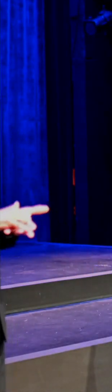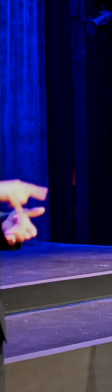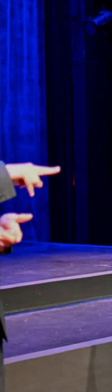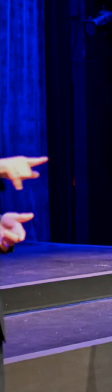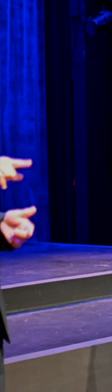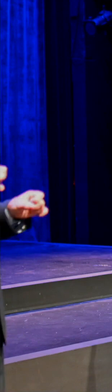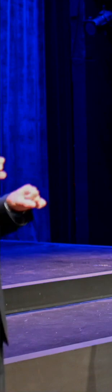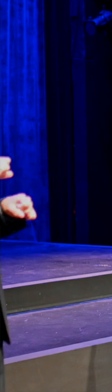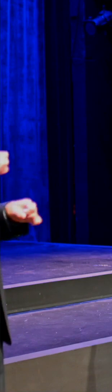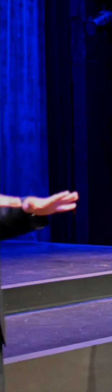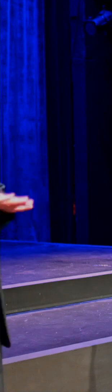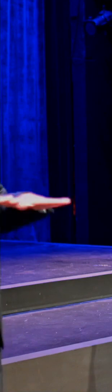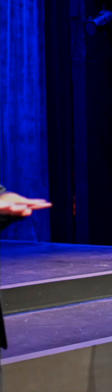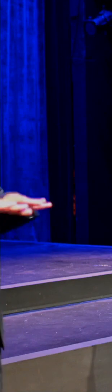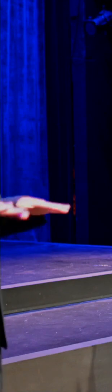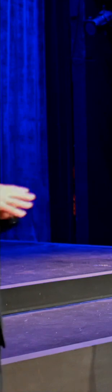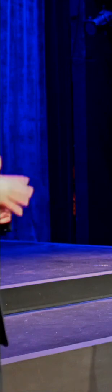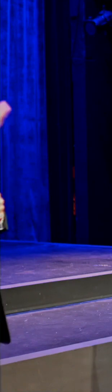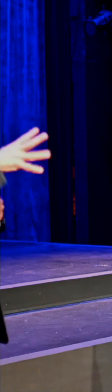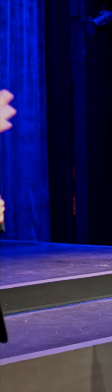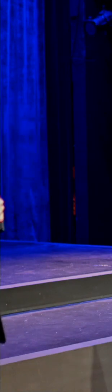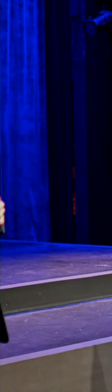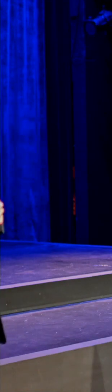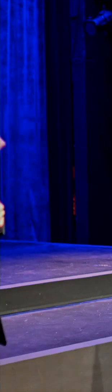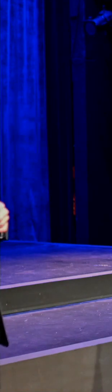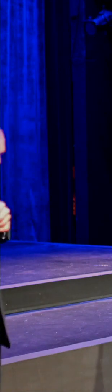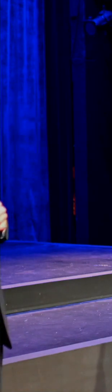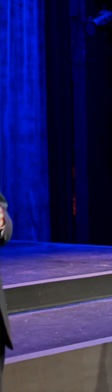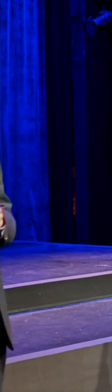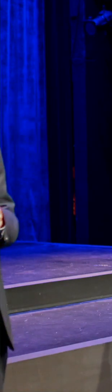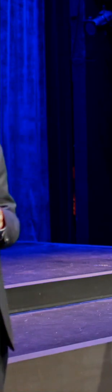what he's been through. I had plastic surgery and all these other different things and they